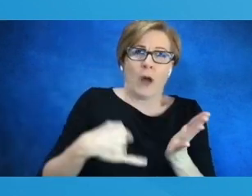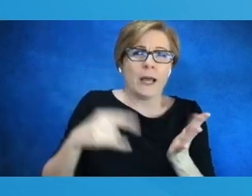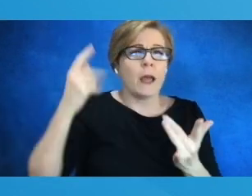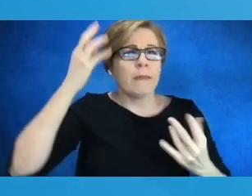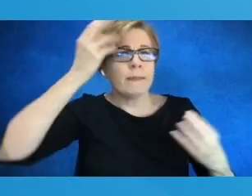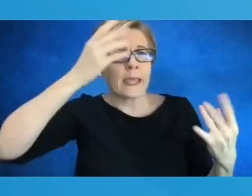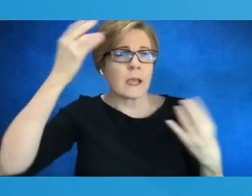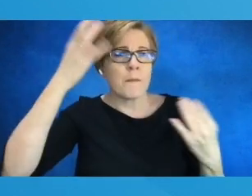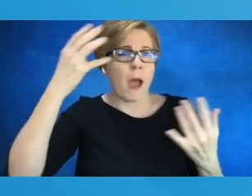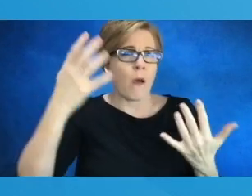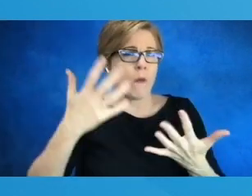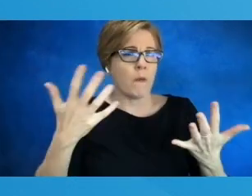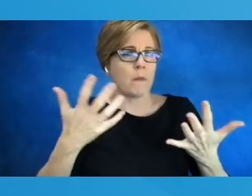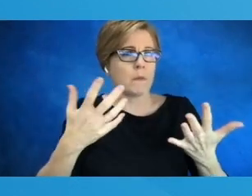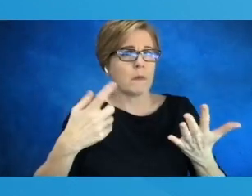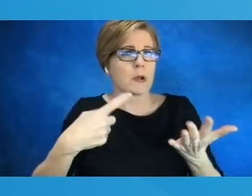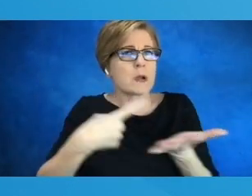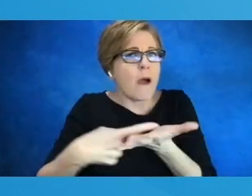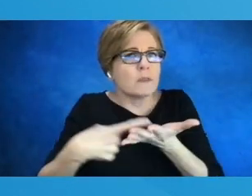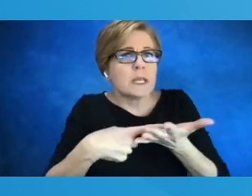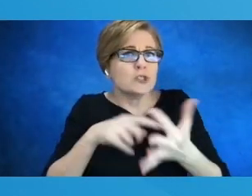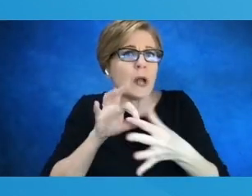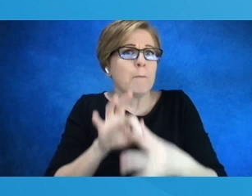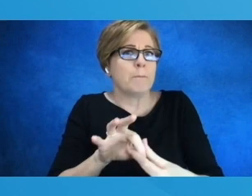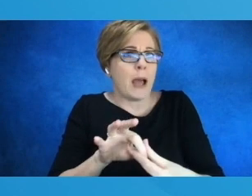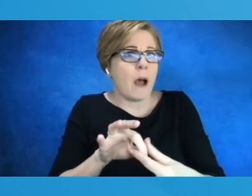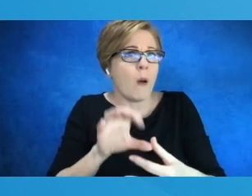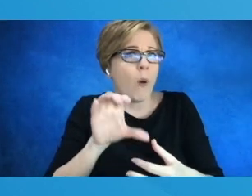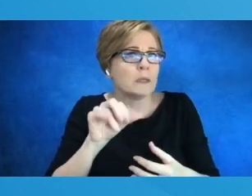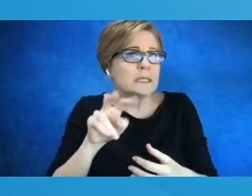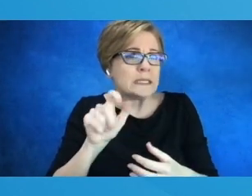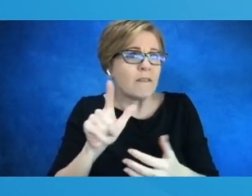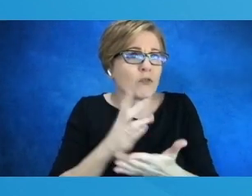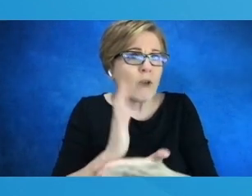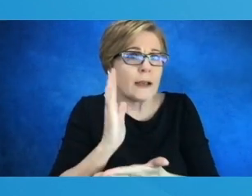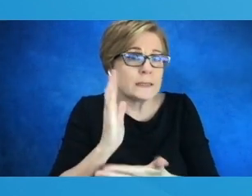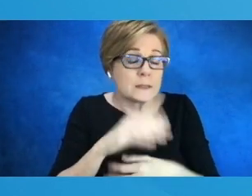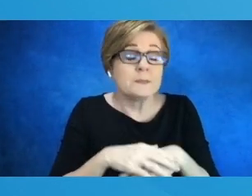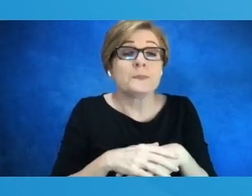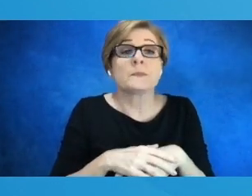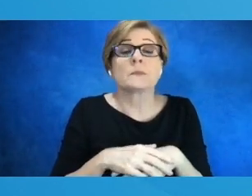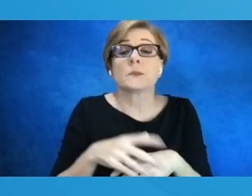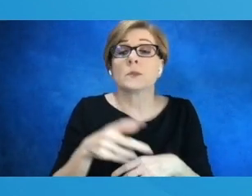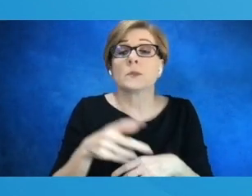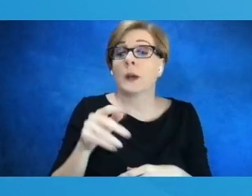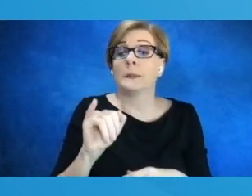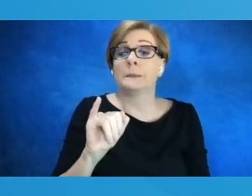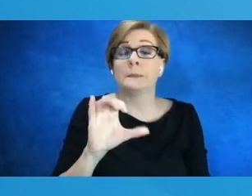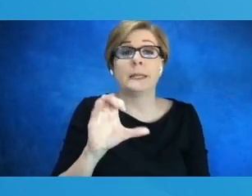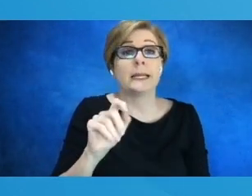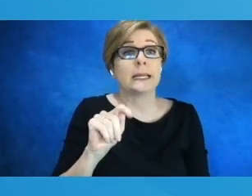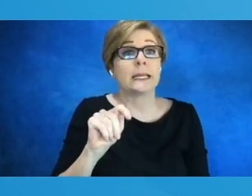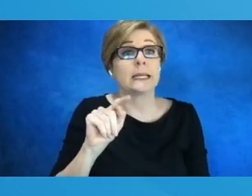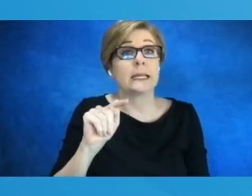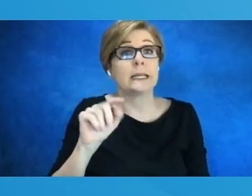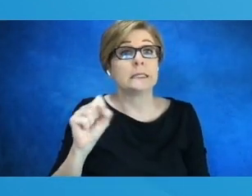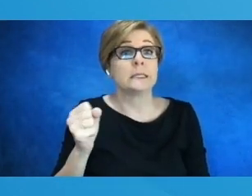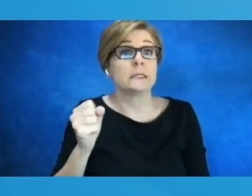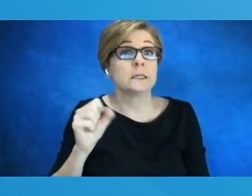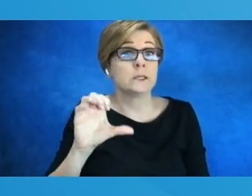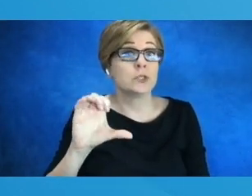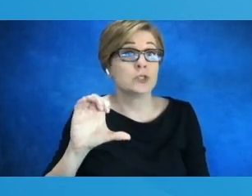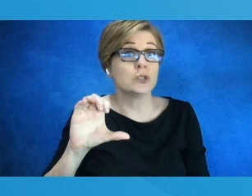And with this work, Pickett's Charge was really drawn to the Battle of Gettysburg, wanting